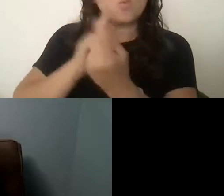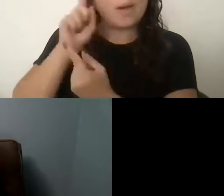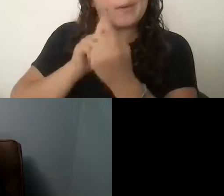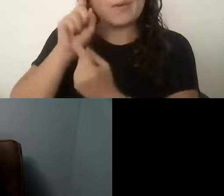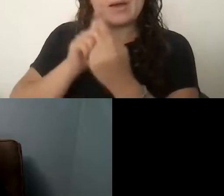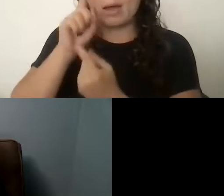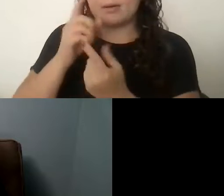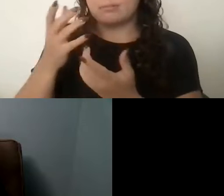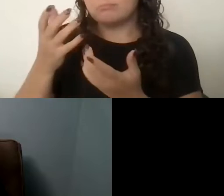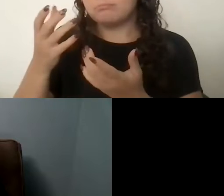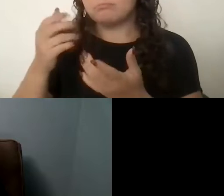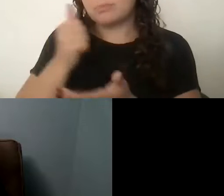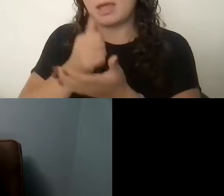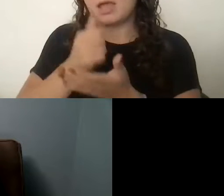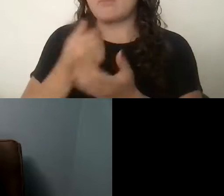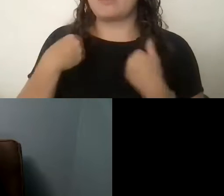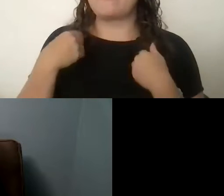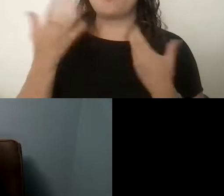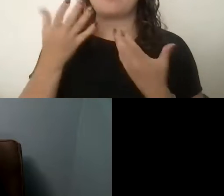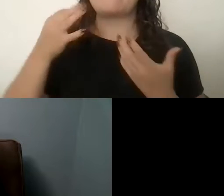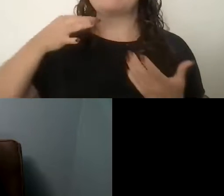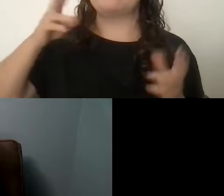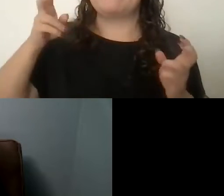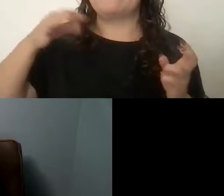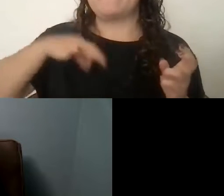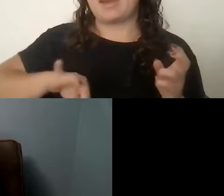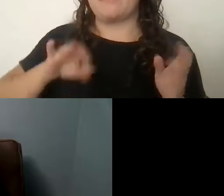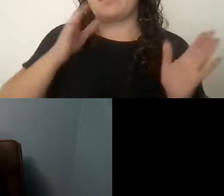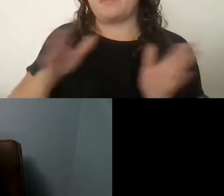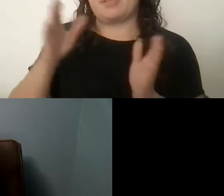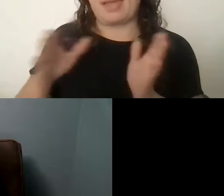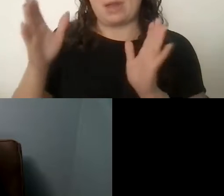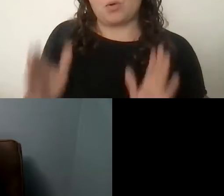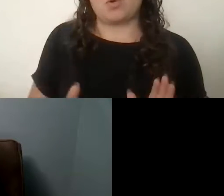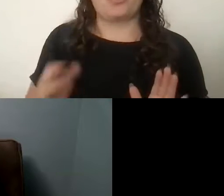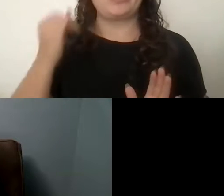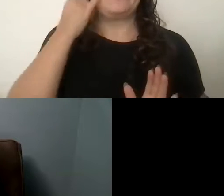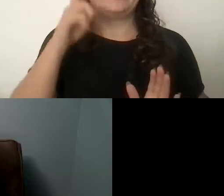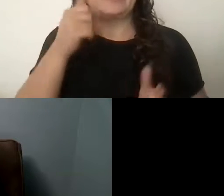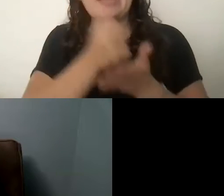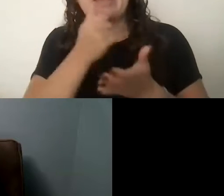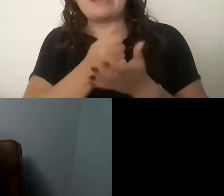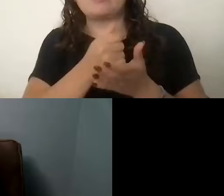from a benefit planner to help you understand how to report, understand the effects of self